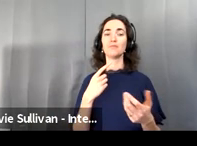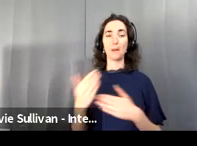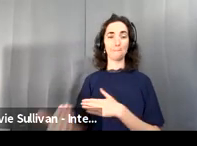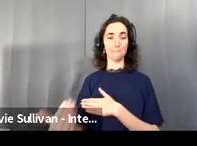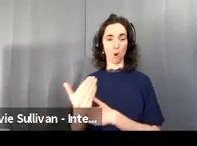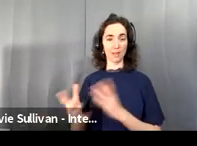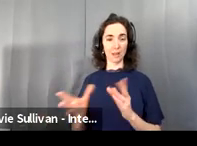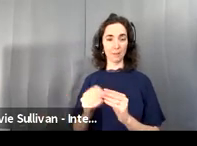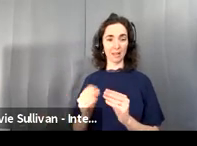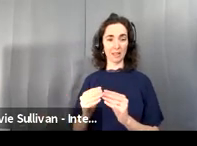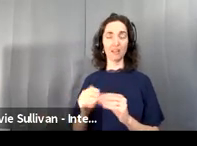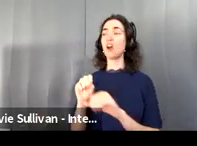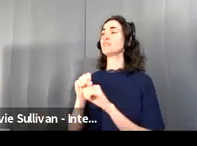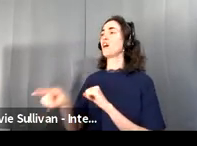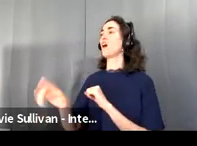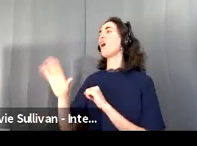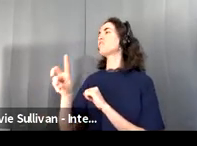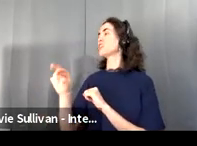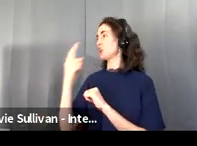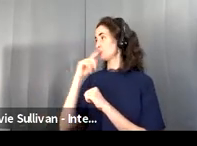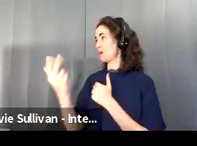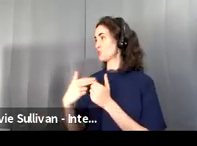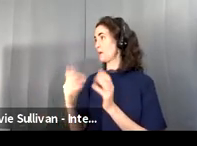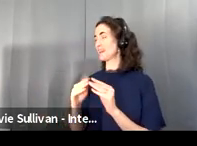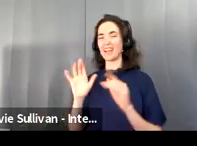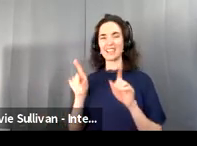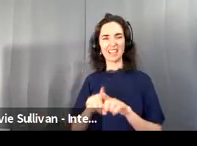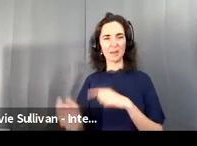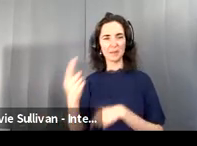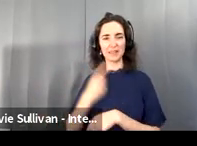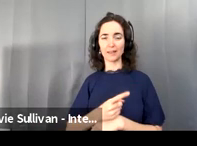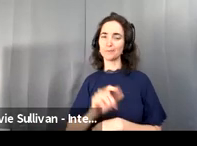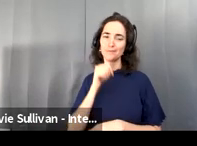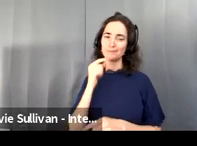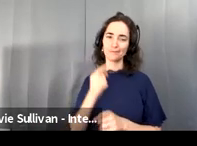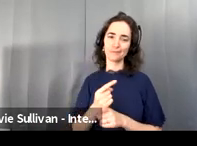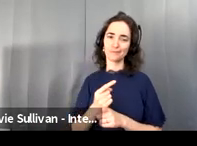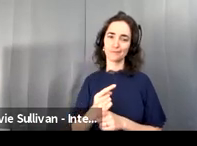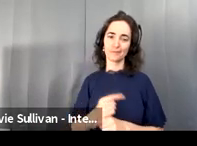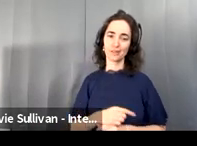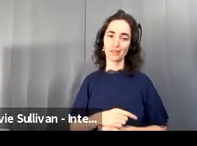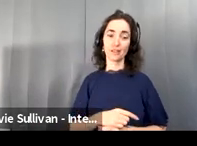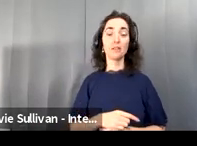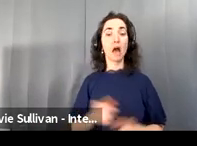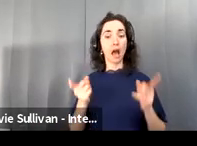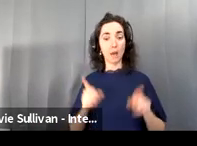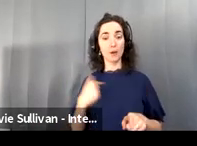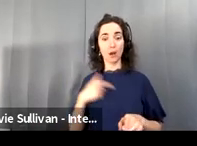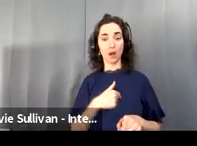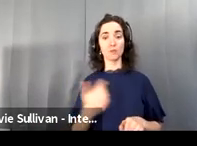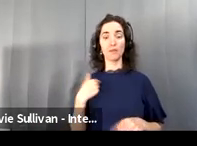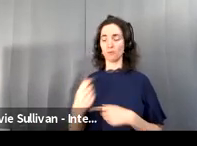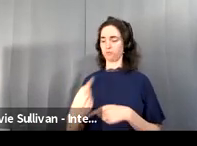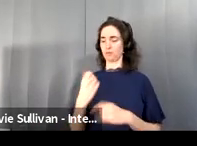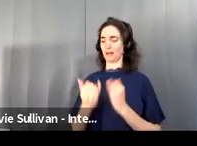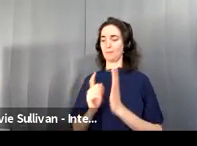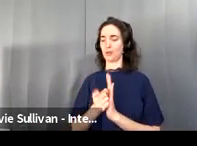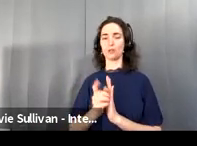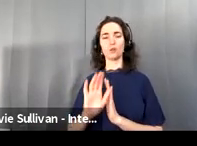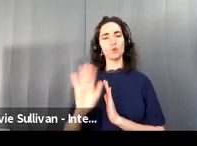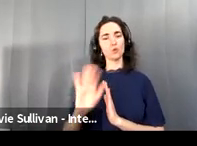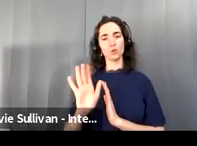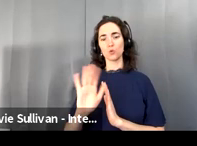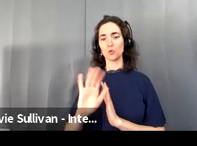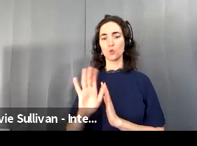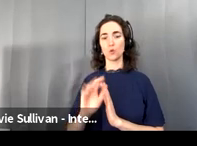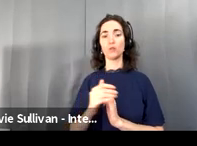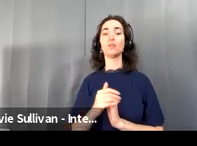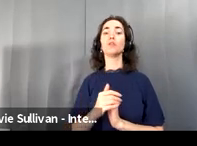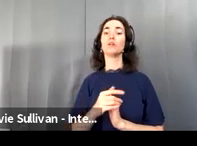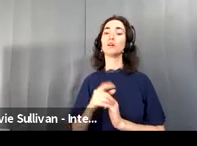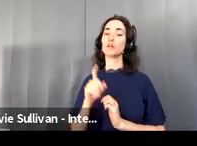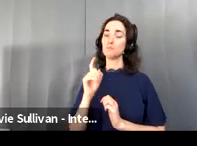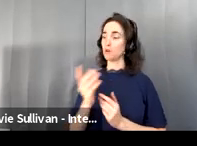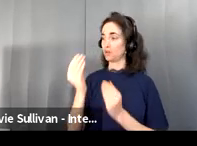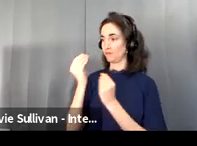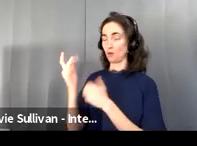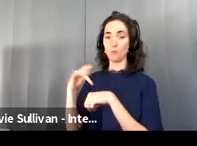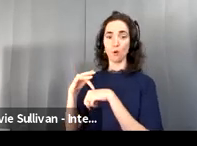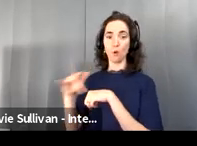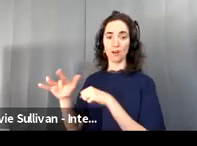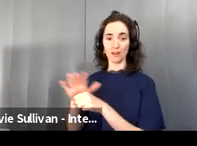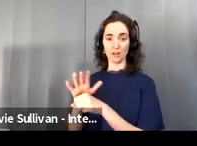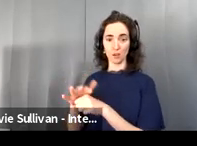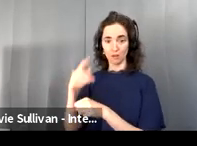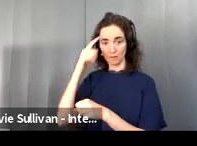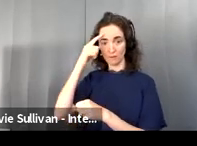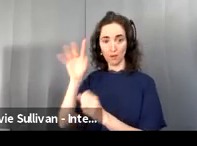morning of a meeting, say, oh hey can you attend this meeting, and we've even gotten notices like that know if they provide them with enough time we notice for the meetings.